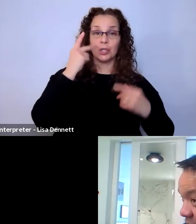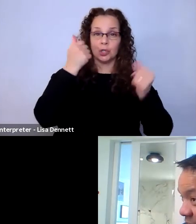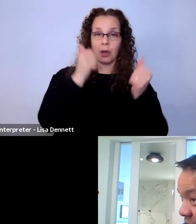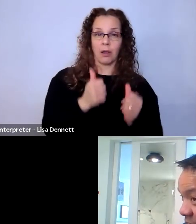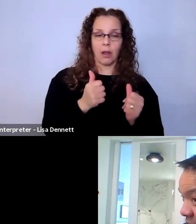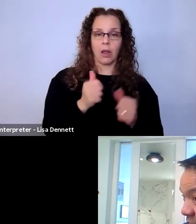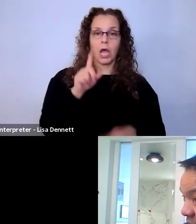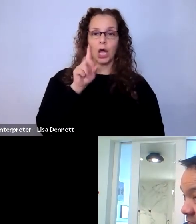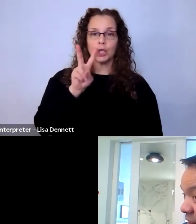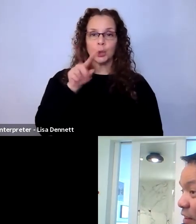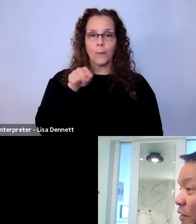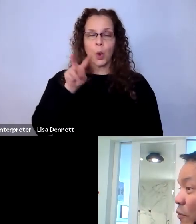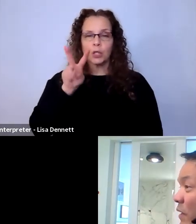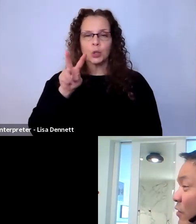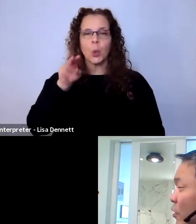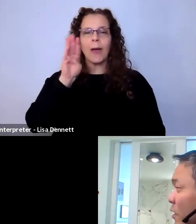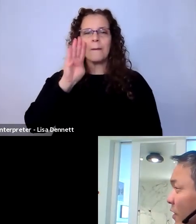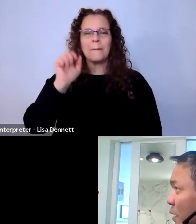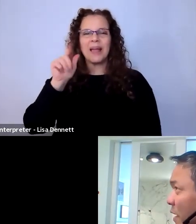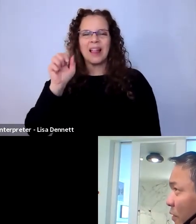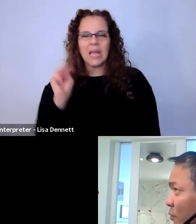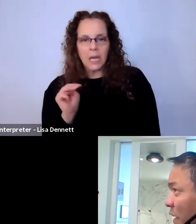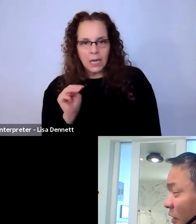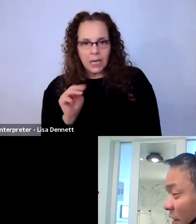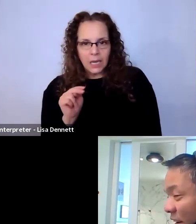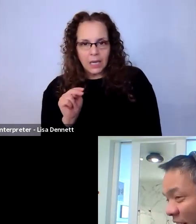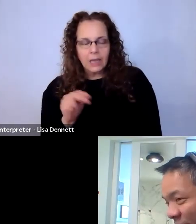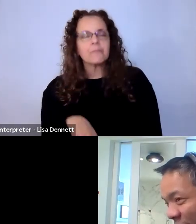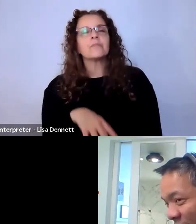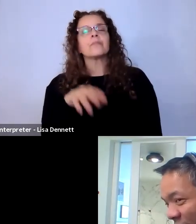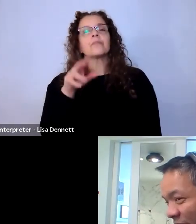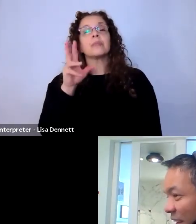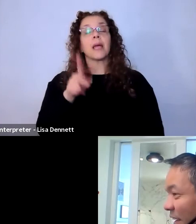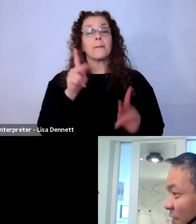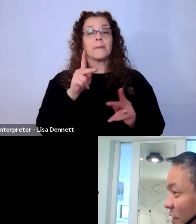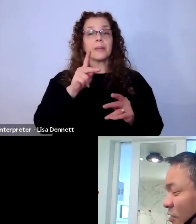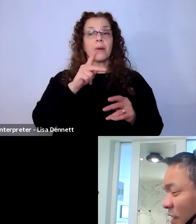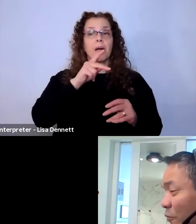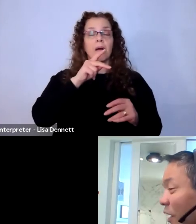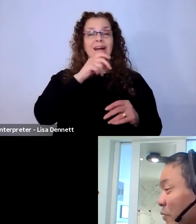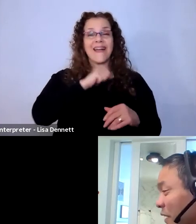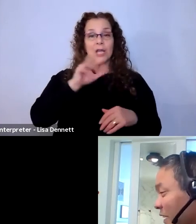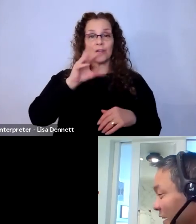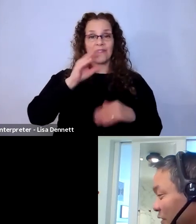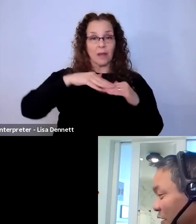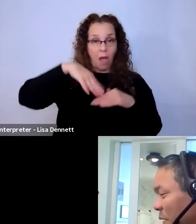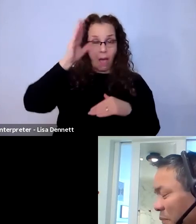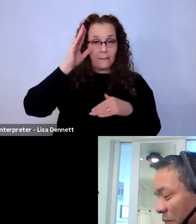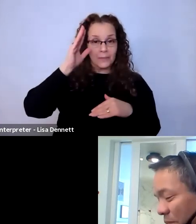that's 28% and people over 50 that's 34% so i'm kind of shocked by your 30%